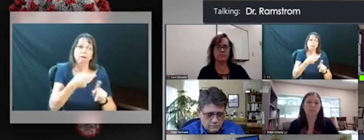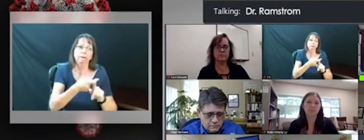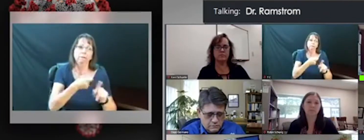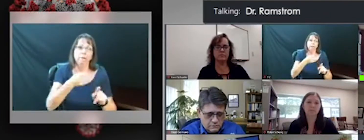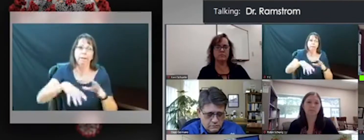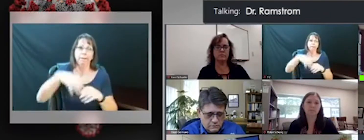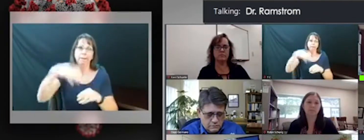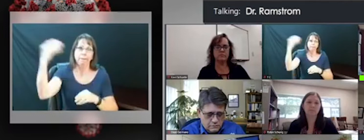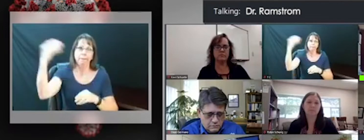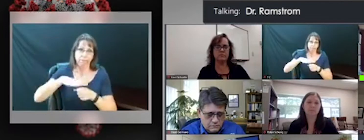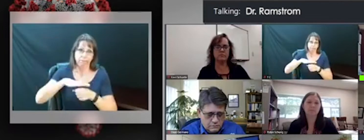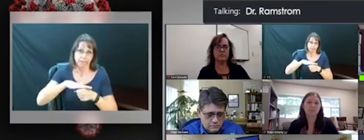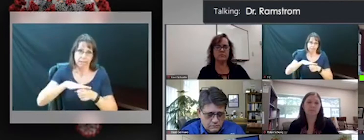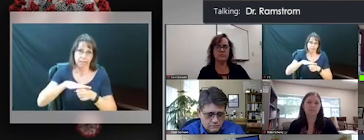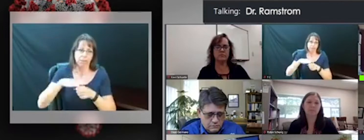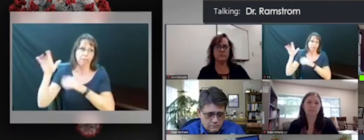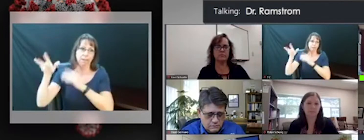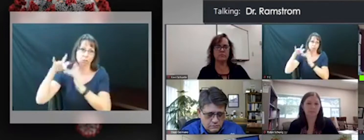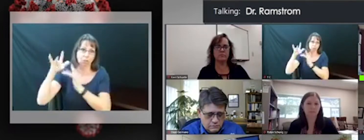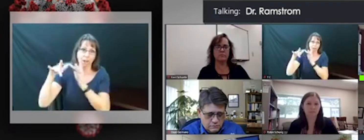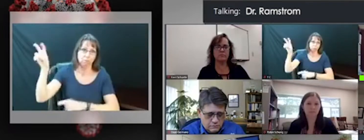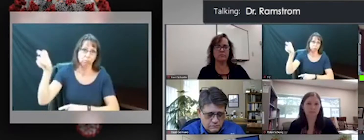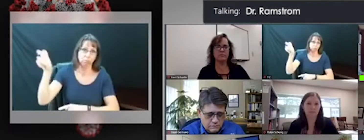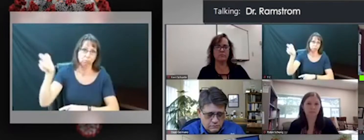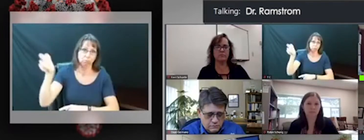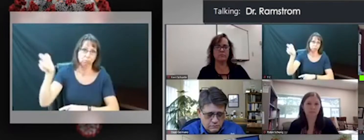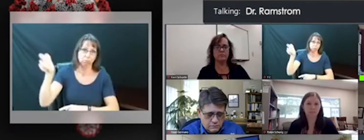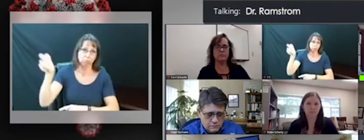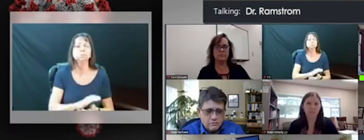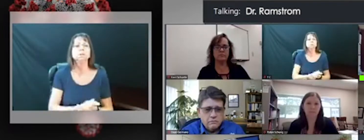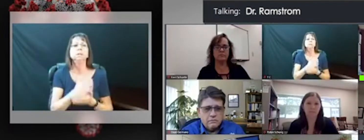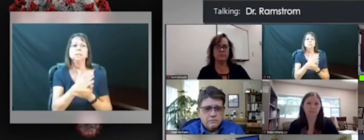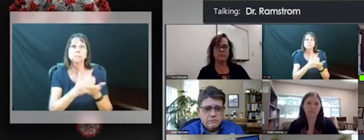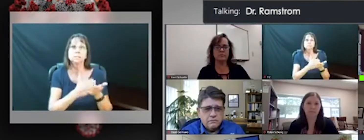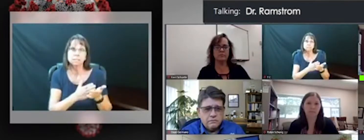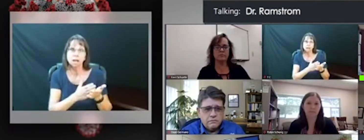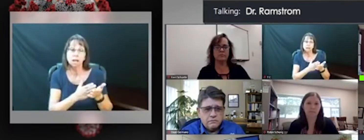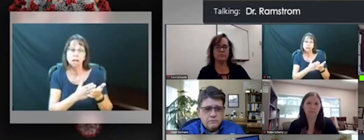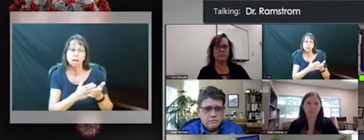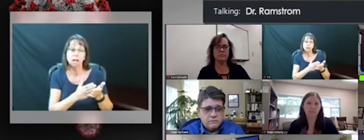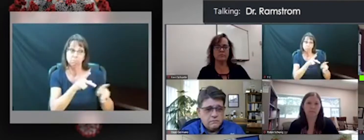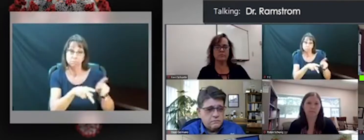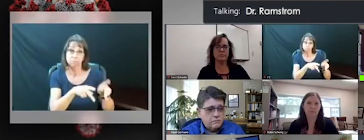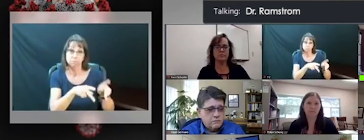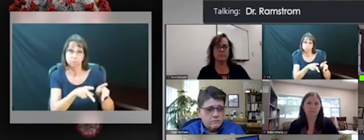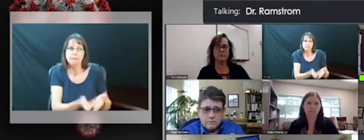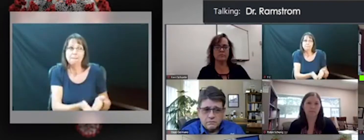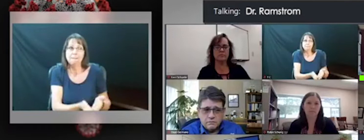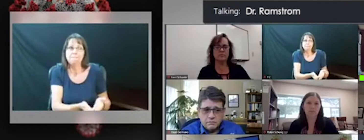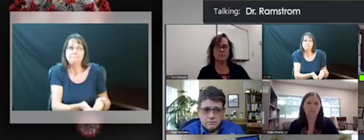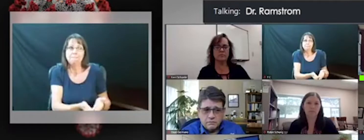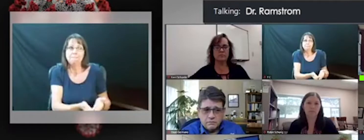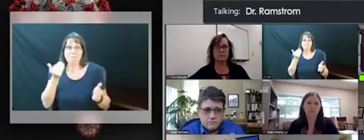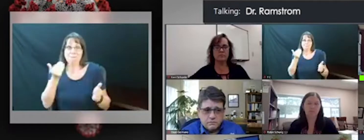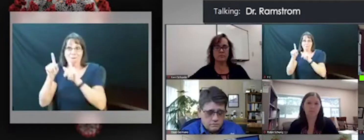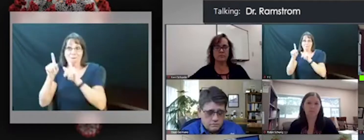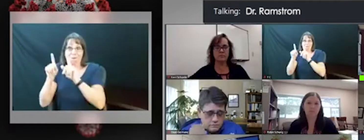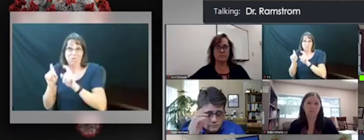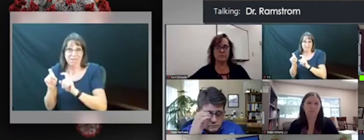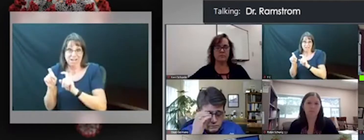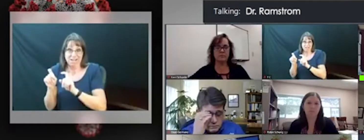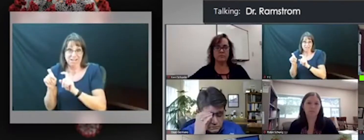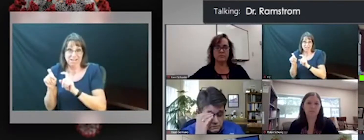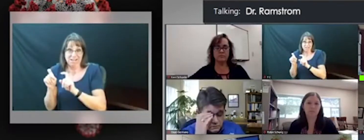it sounds like some individuals were tested before and BSSM had a process in place where